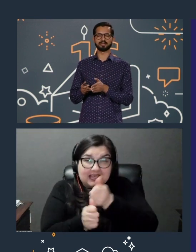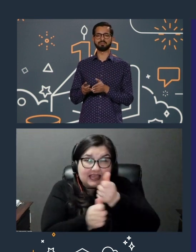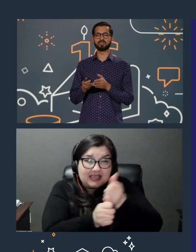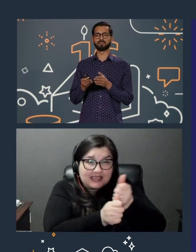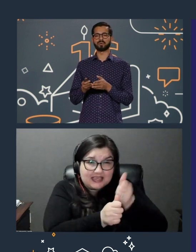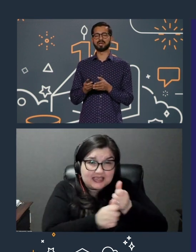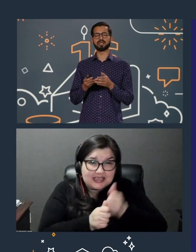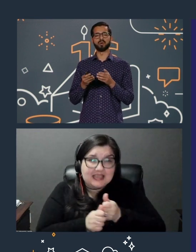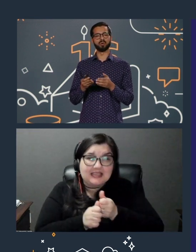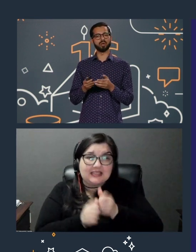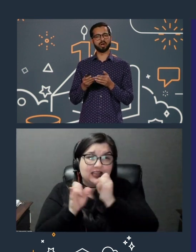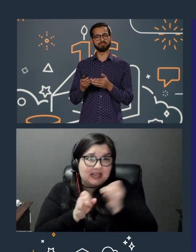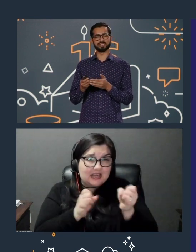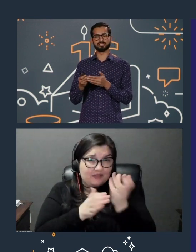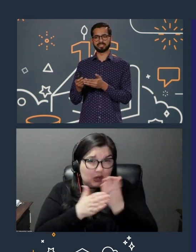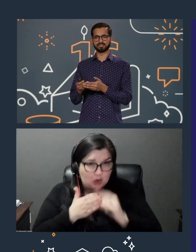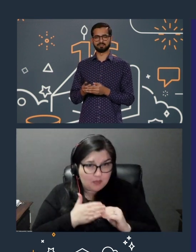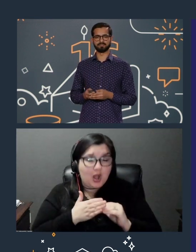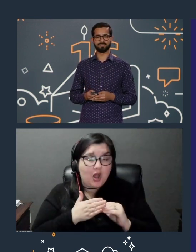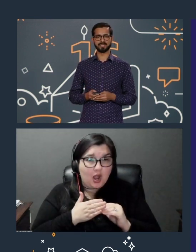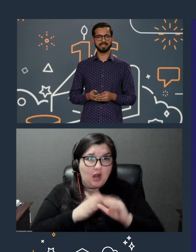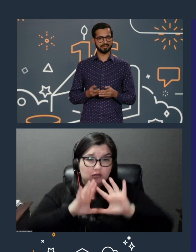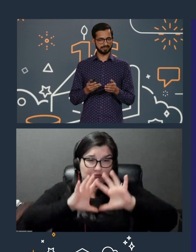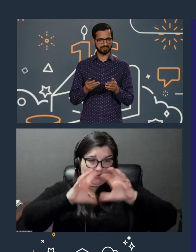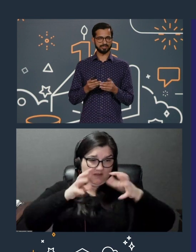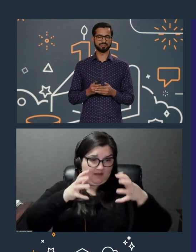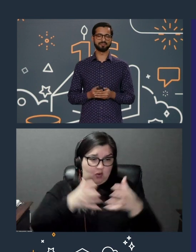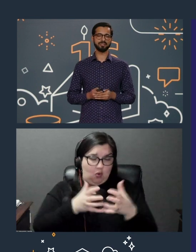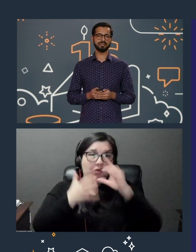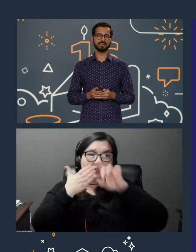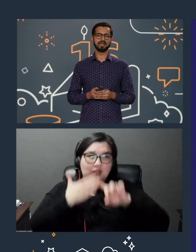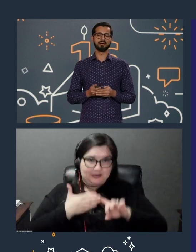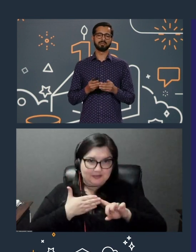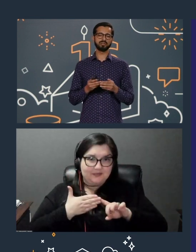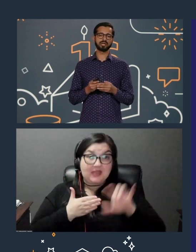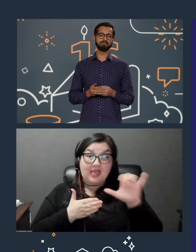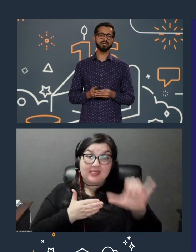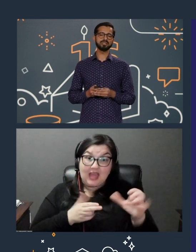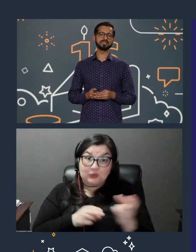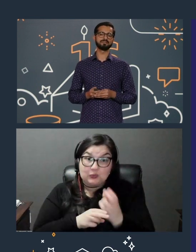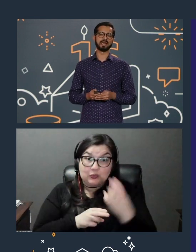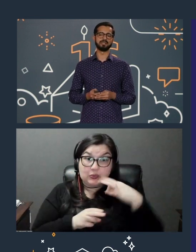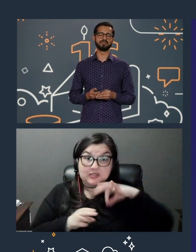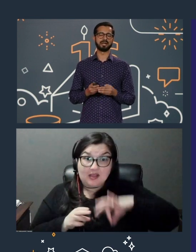checksum to provide a whole object checksum. This is useful, but to compute this value,